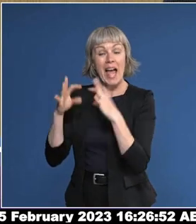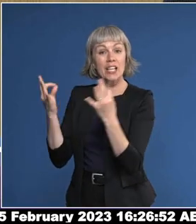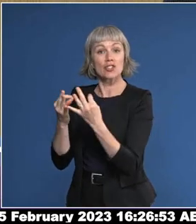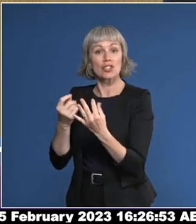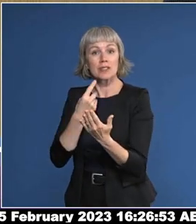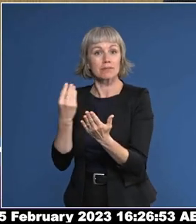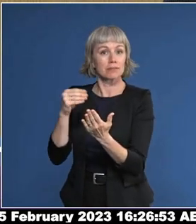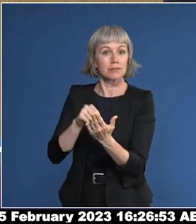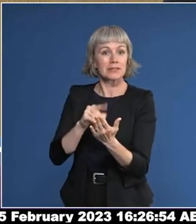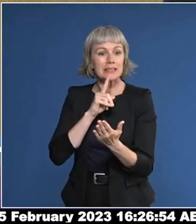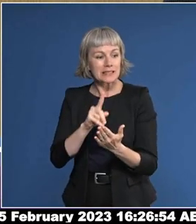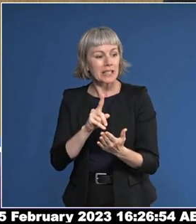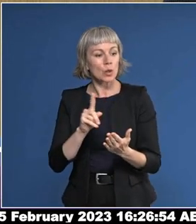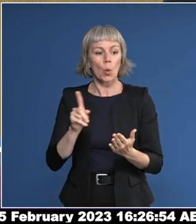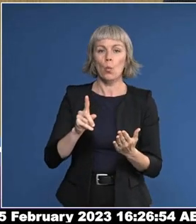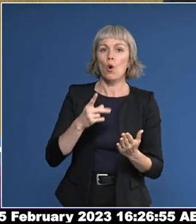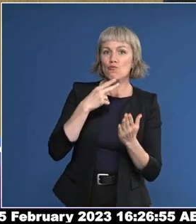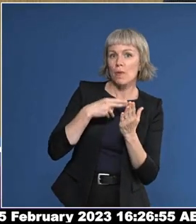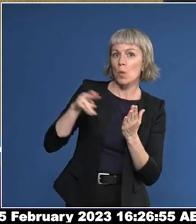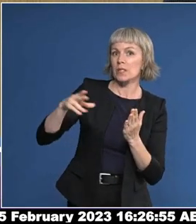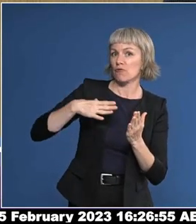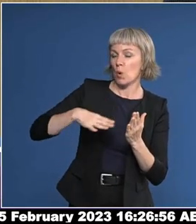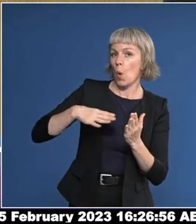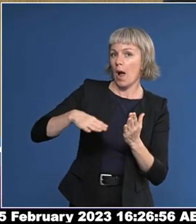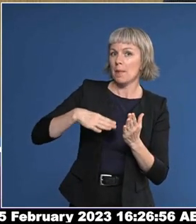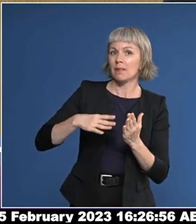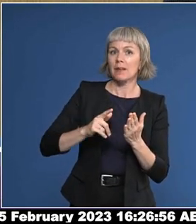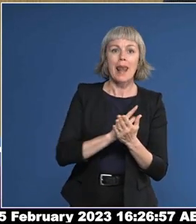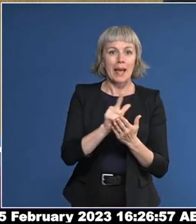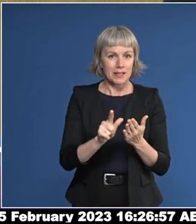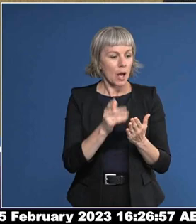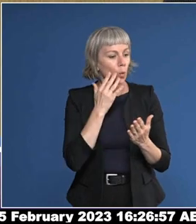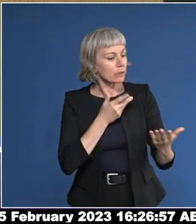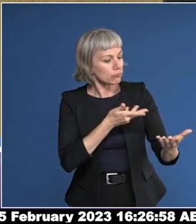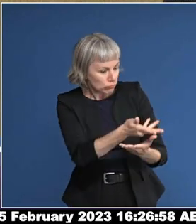that the support coordinator may have to report back to the agency, to the NDIA, on